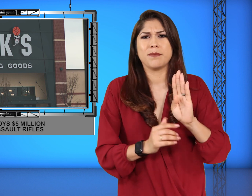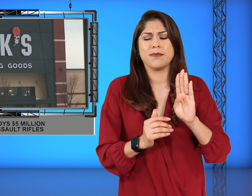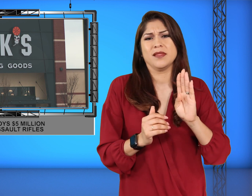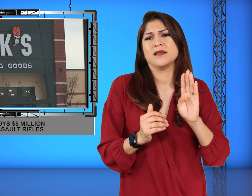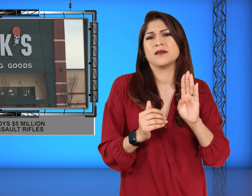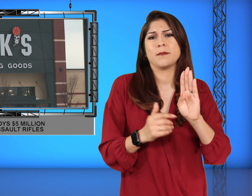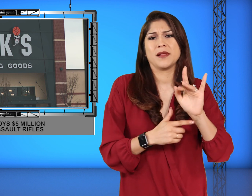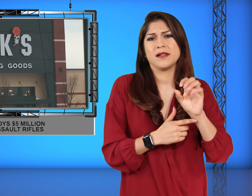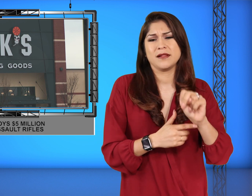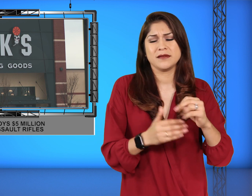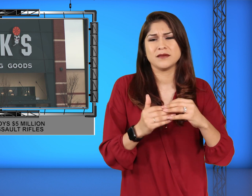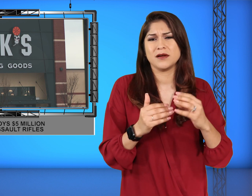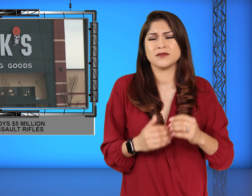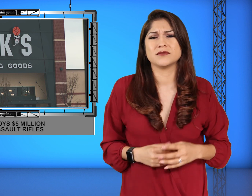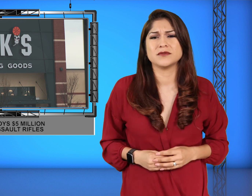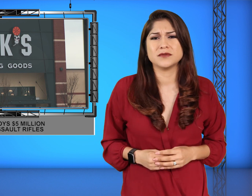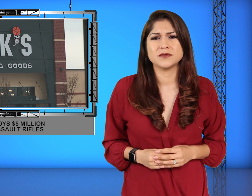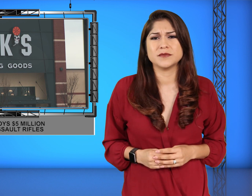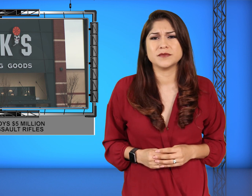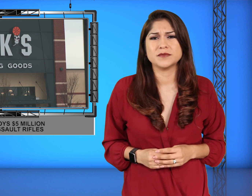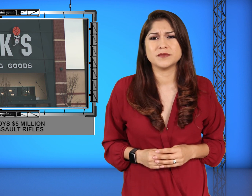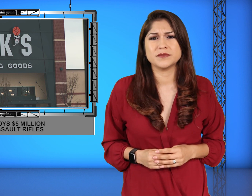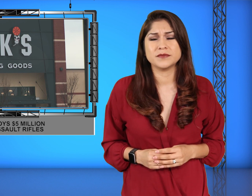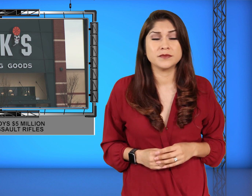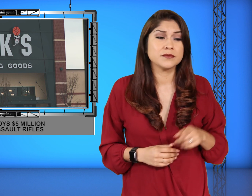billion dollars in sales.